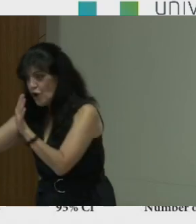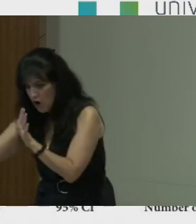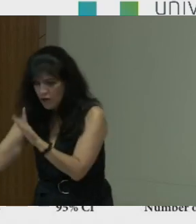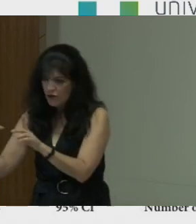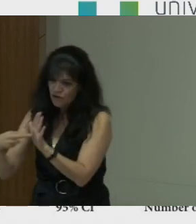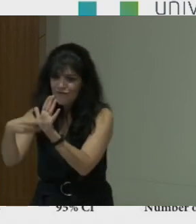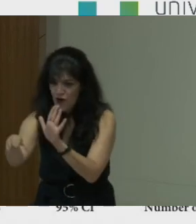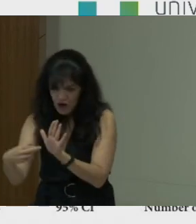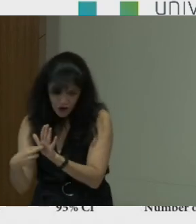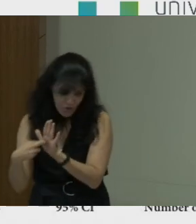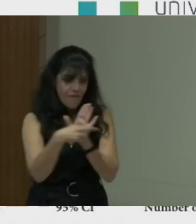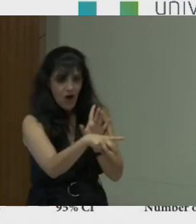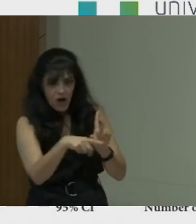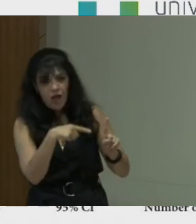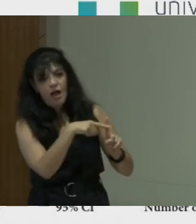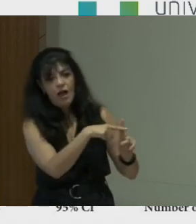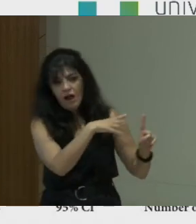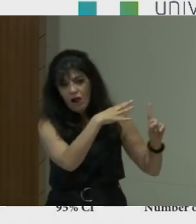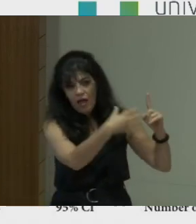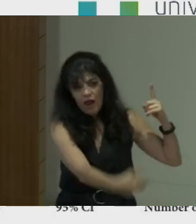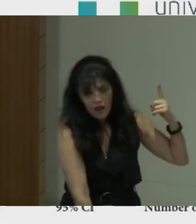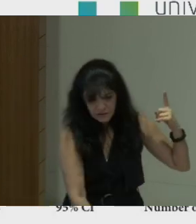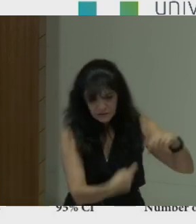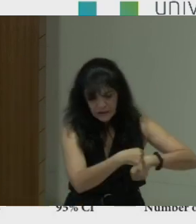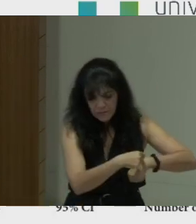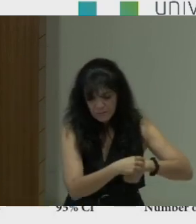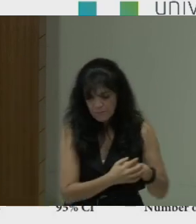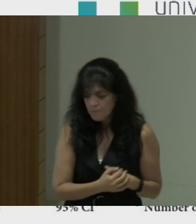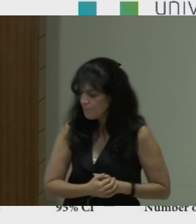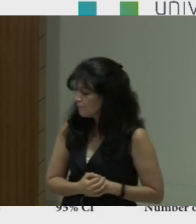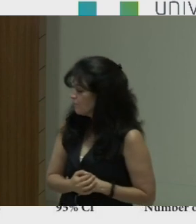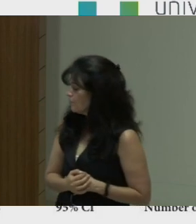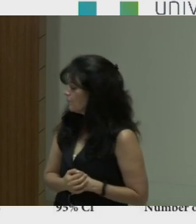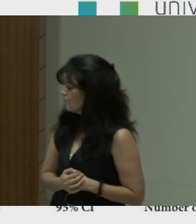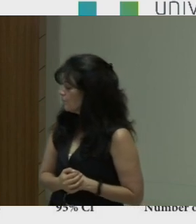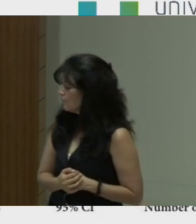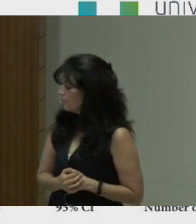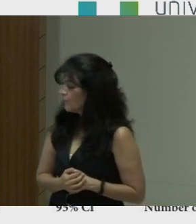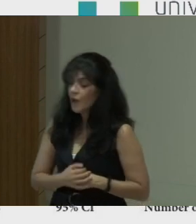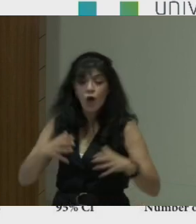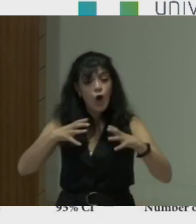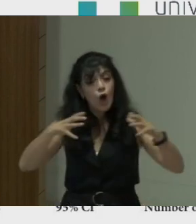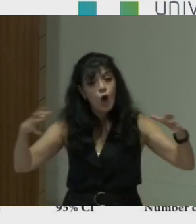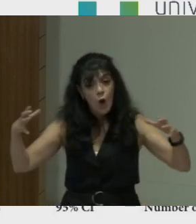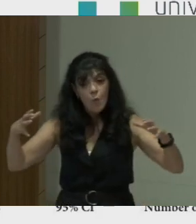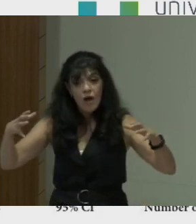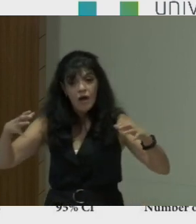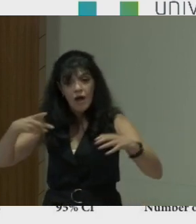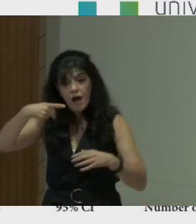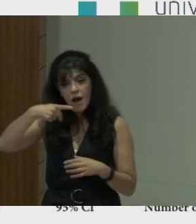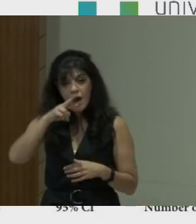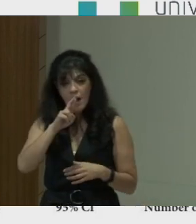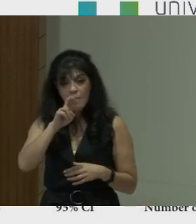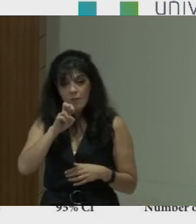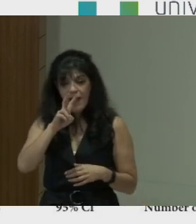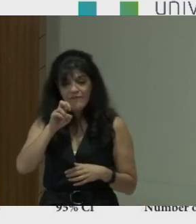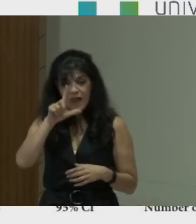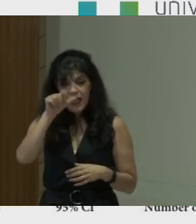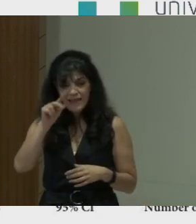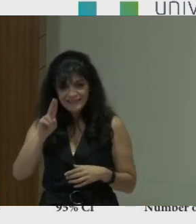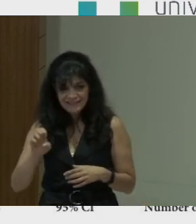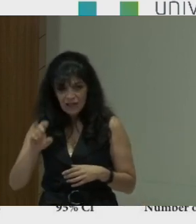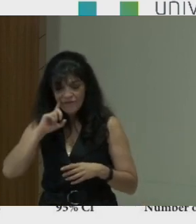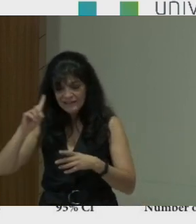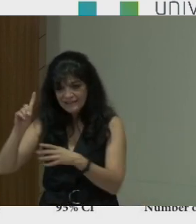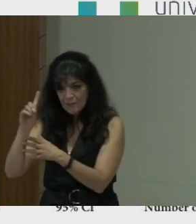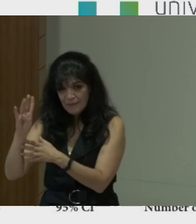And if we look at global and regional prevalences of disabilities, we see, and